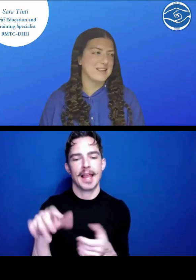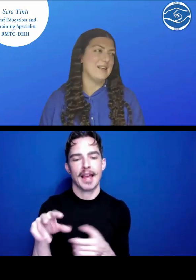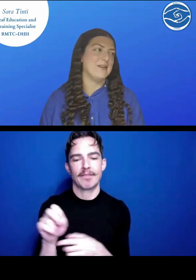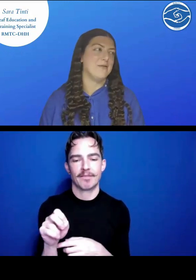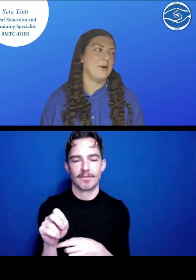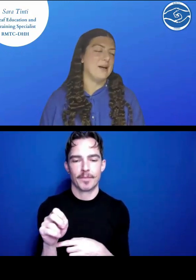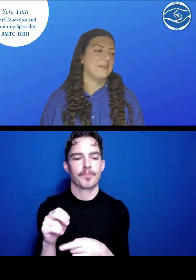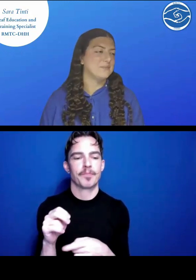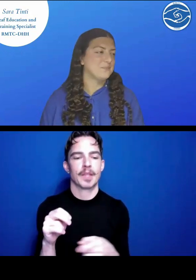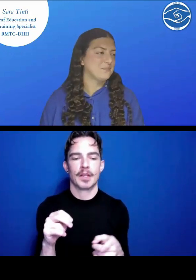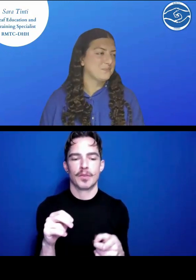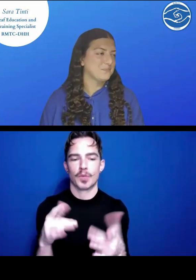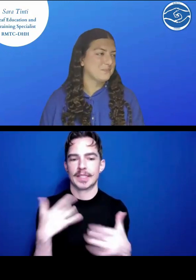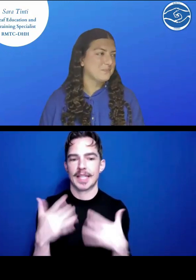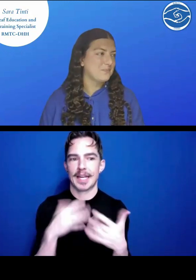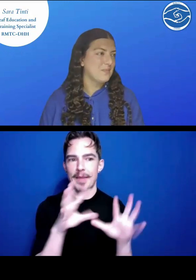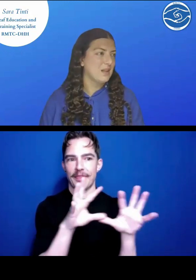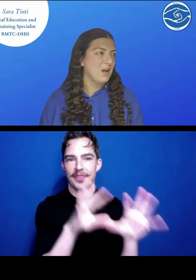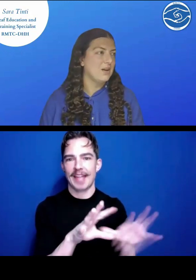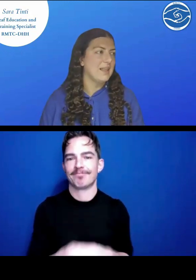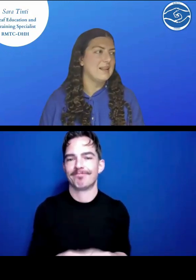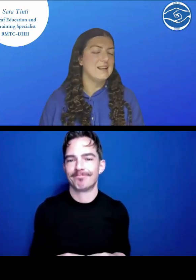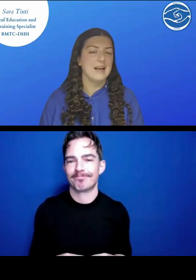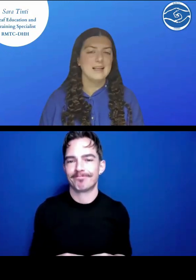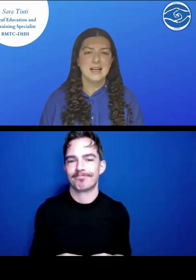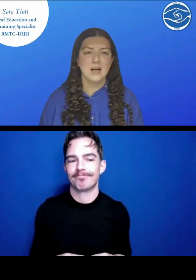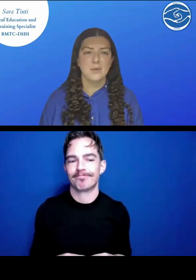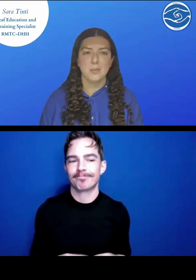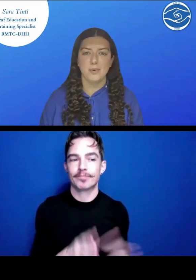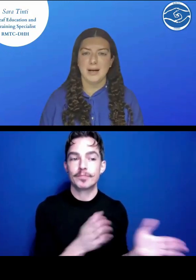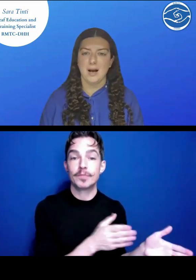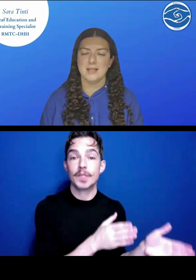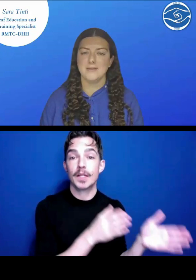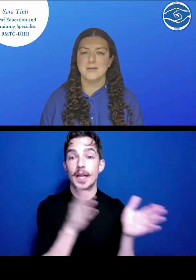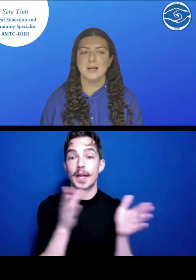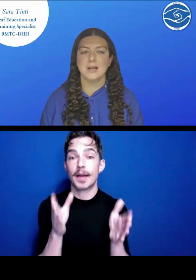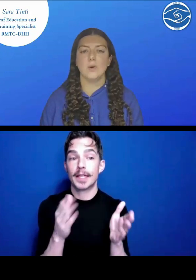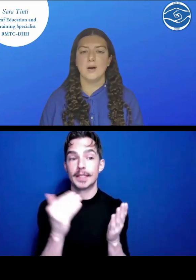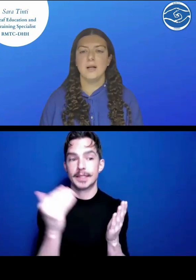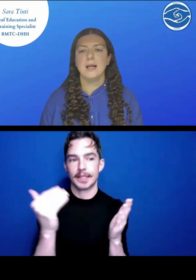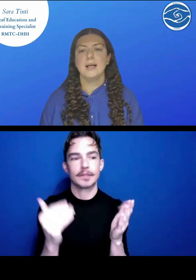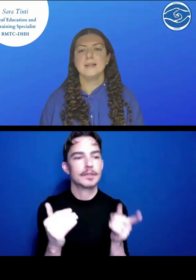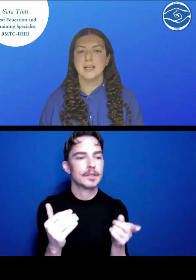very excited for it. All right. The next thing I want to point out is if you're like, "Wow,